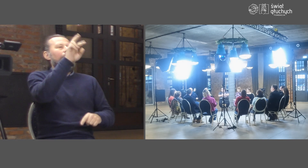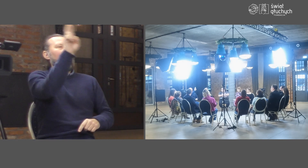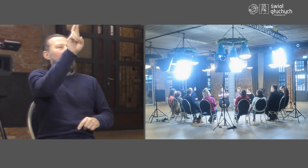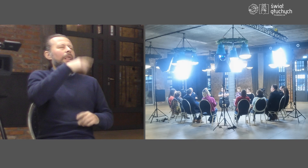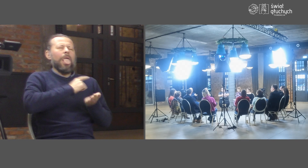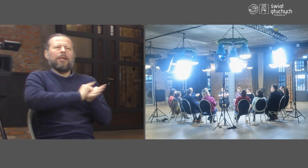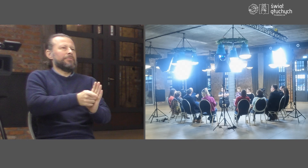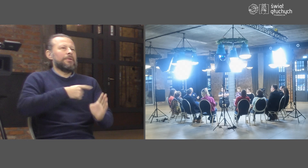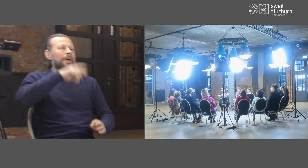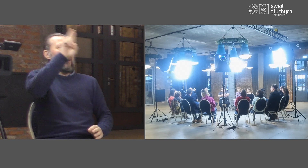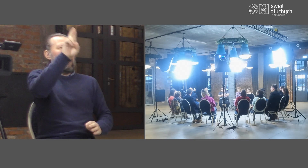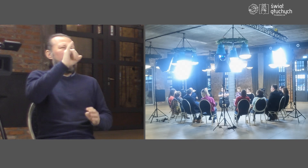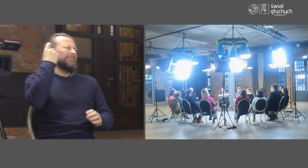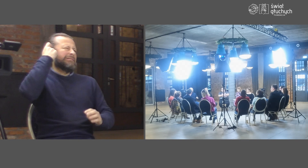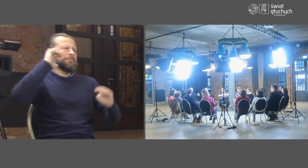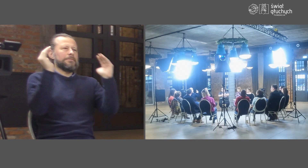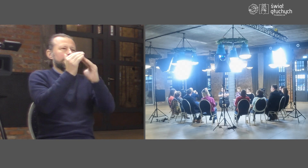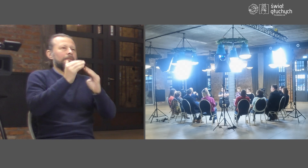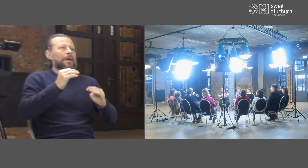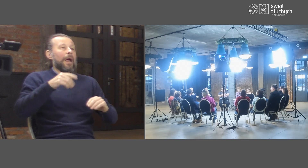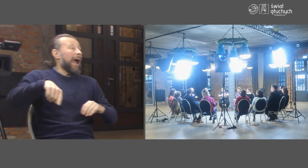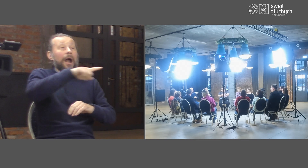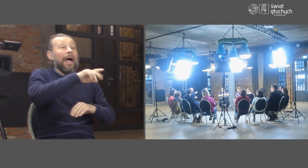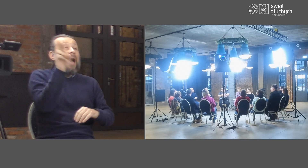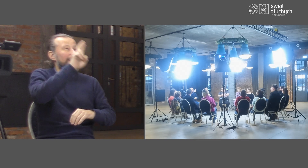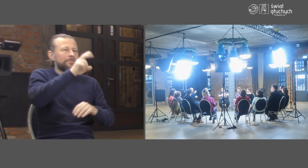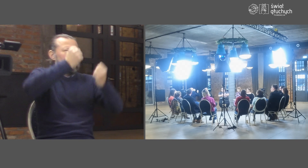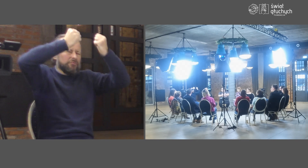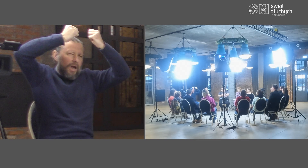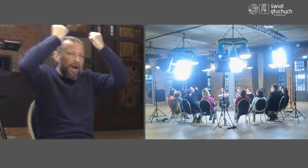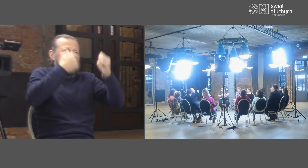using a stick to position our tongues properly so that we would pronounce "R" well, so hearing people would understand.